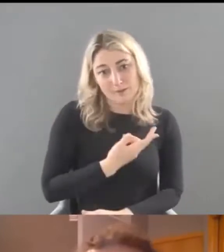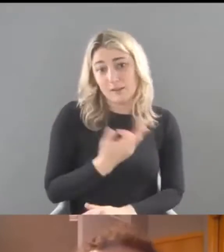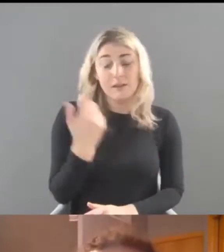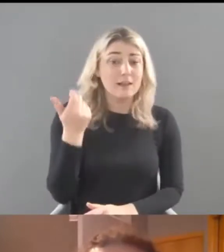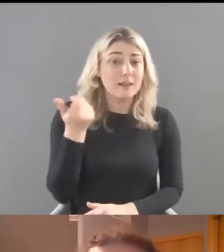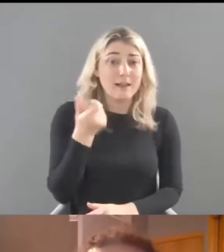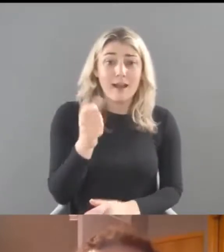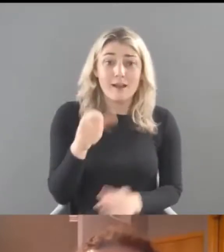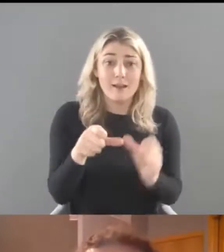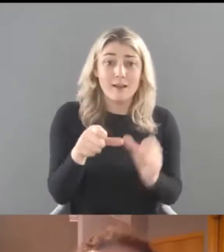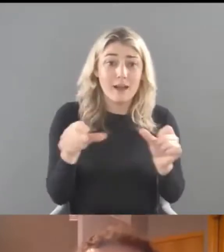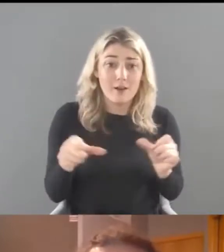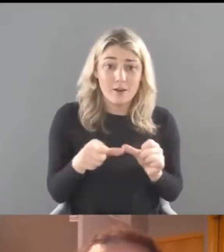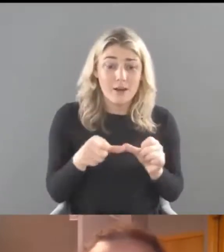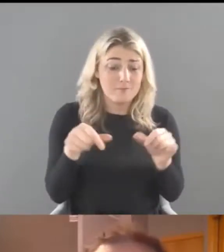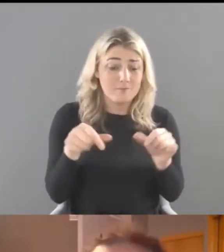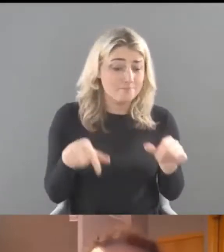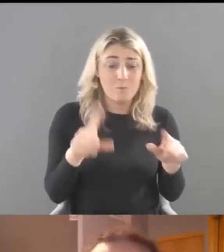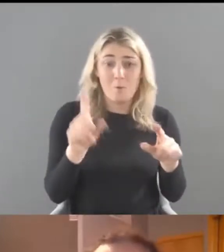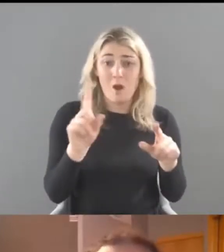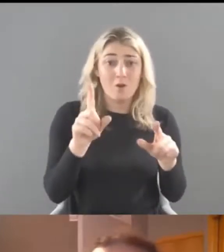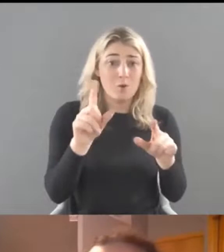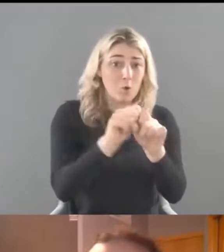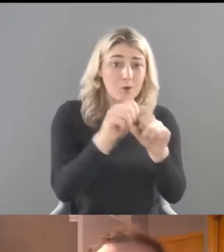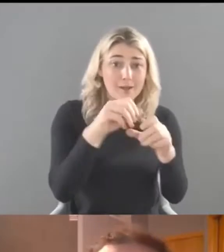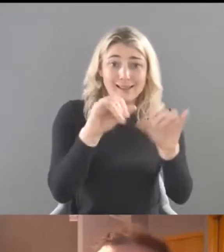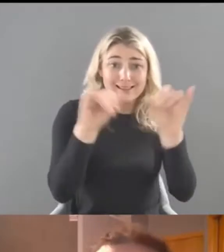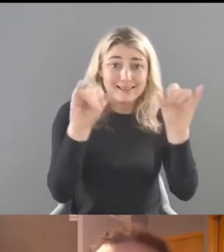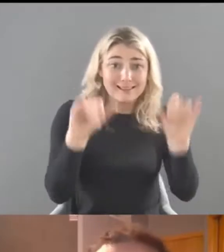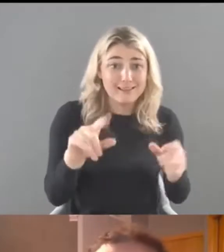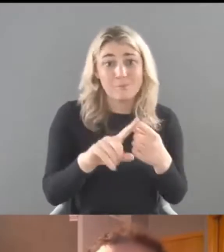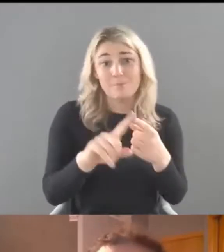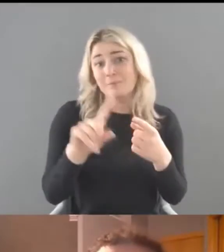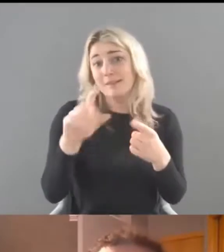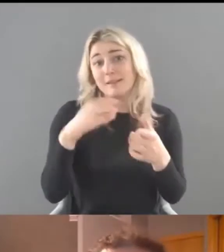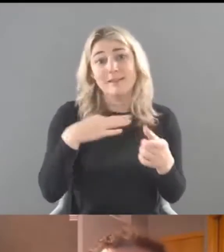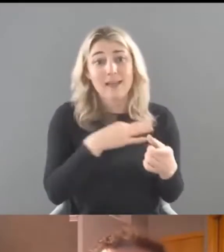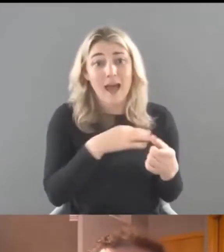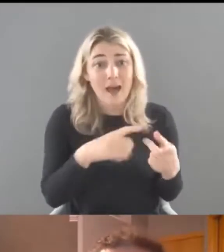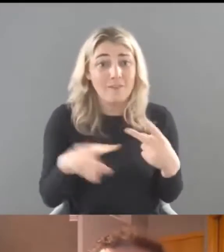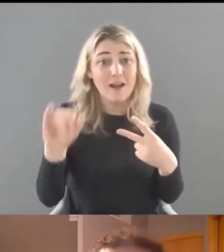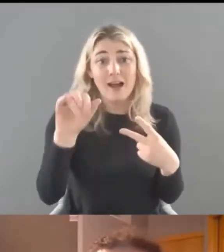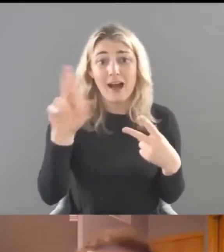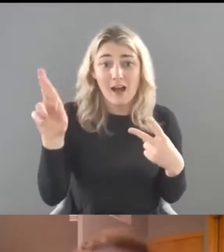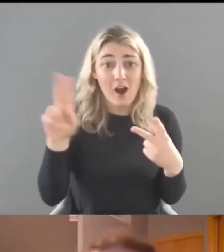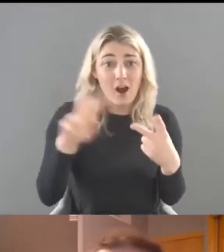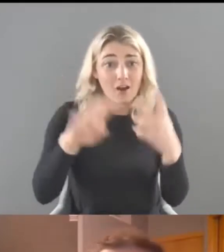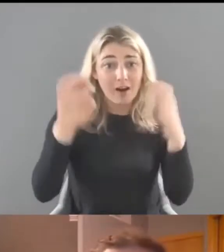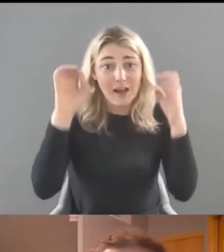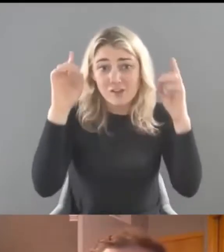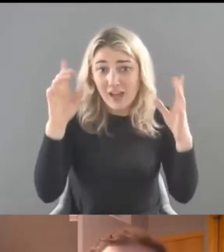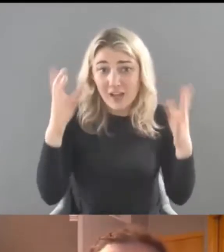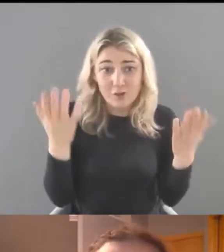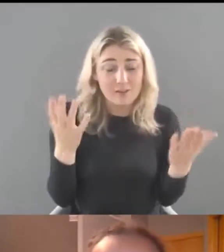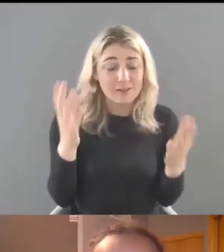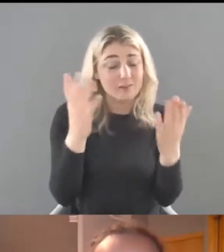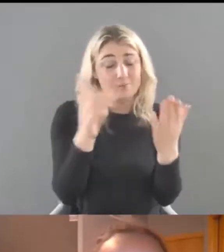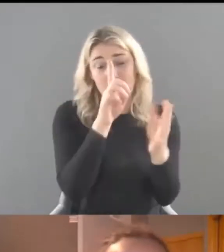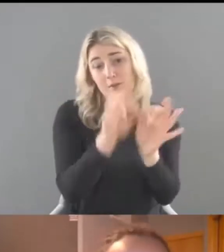are within the system. Educators, staff, IR, that this is such an important component in many ways. It's one that many people,